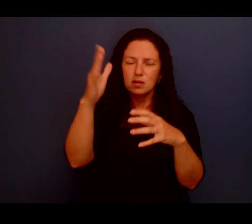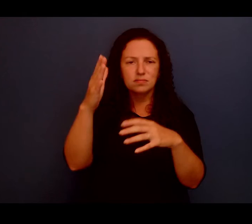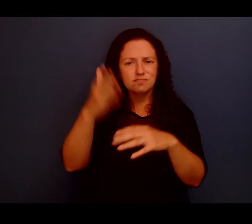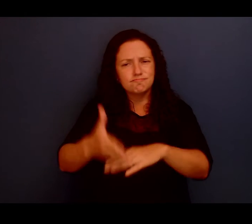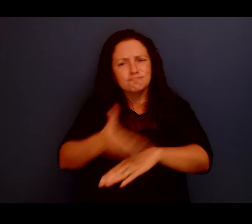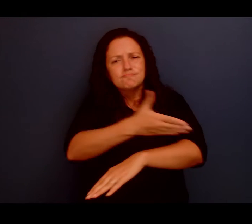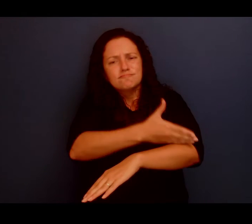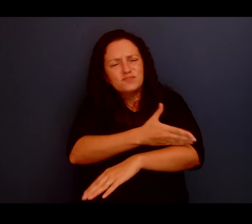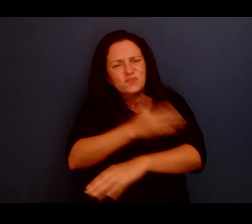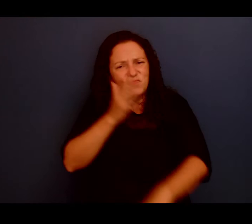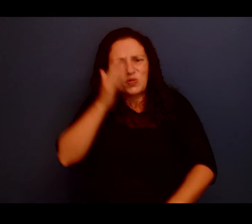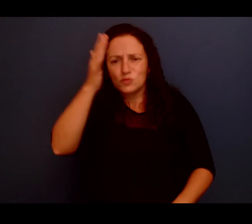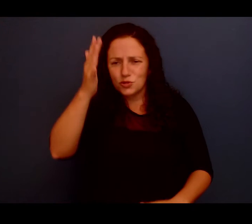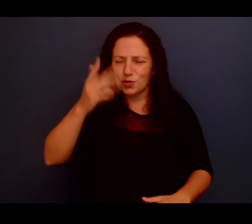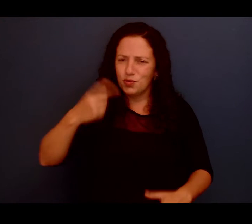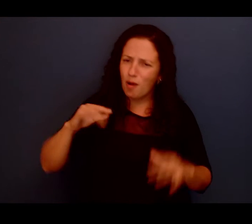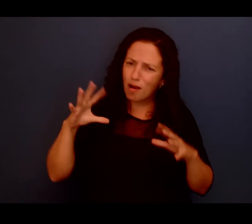that we can all help create.